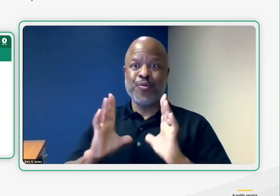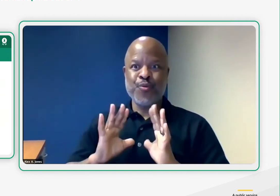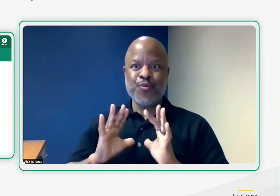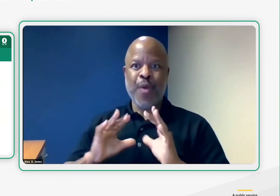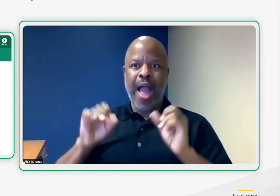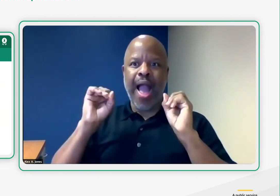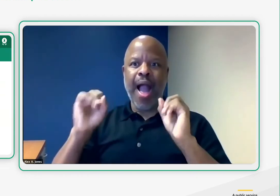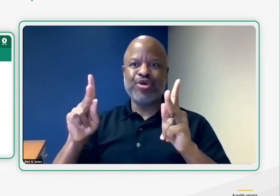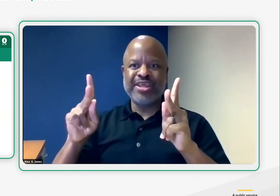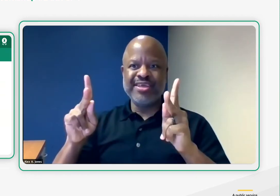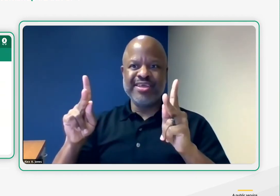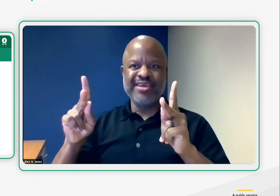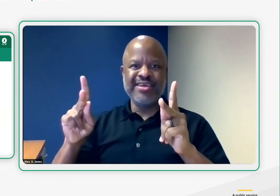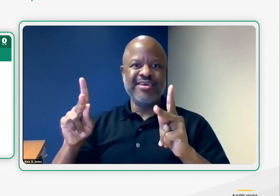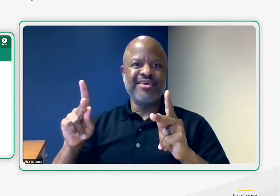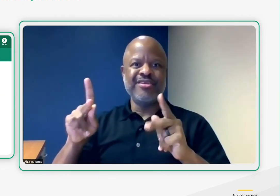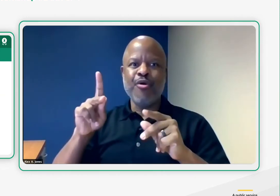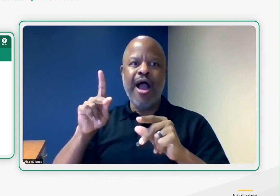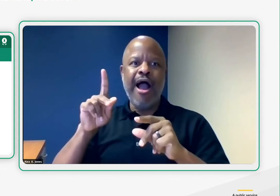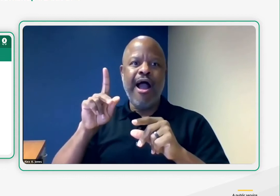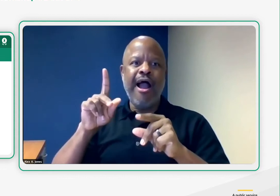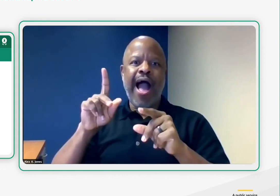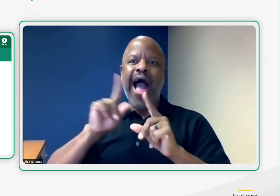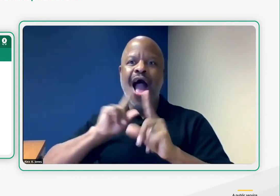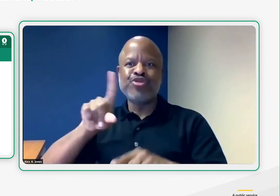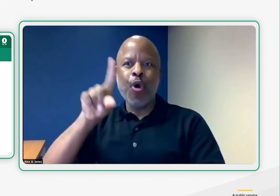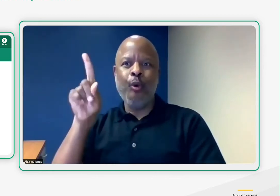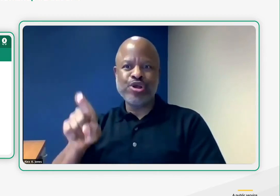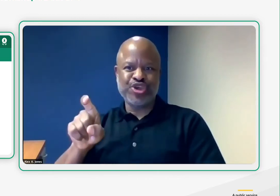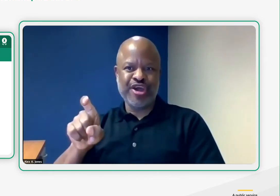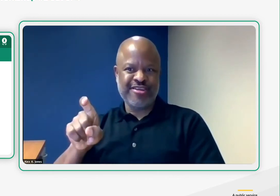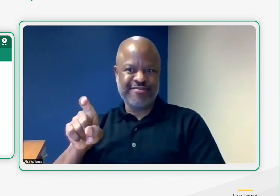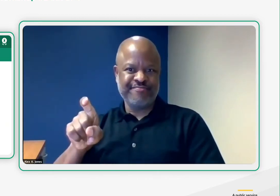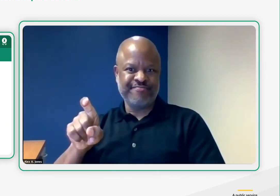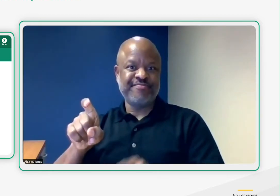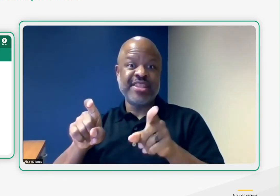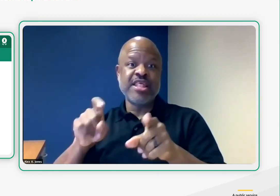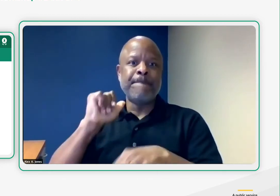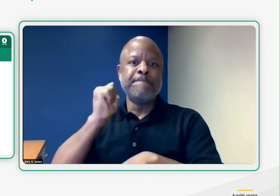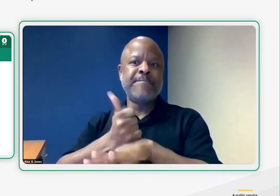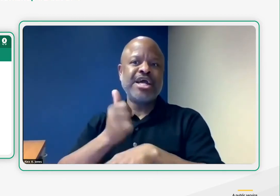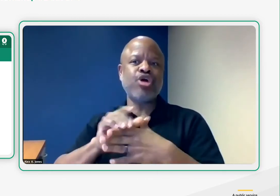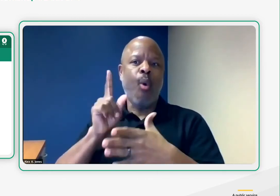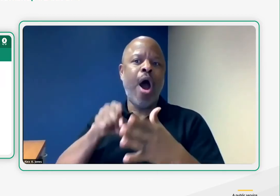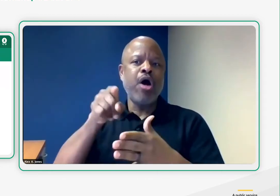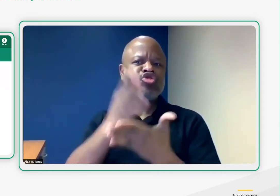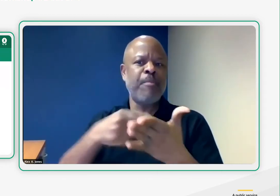Okay, so now is our opportunity for the audience to answer questions based on what you have